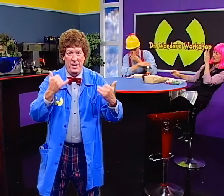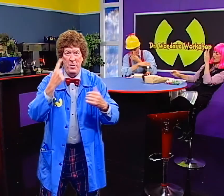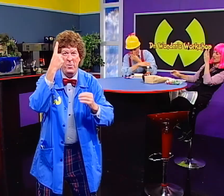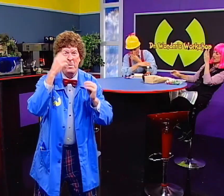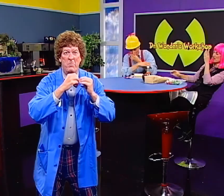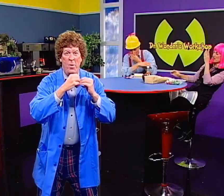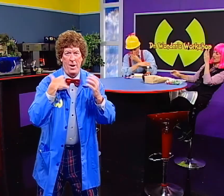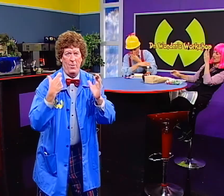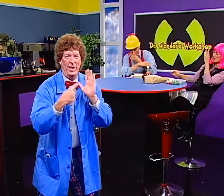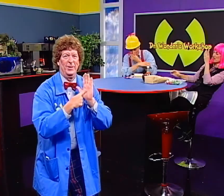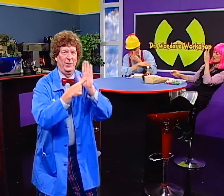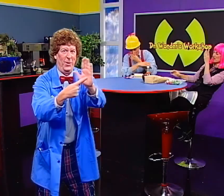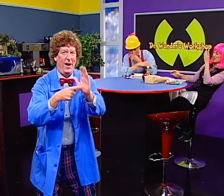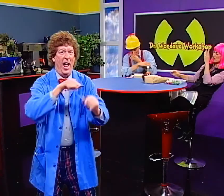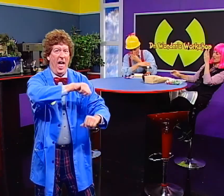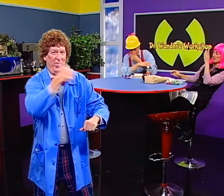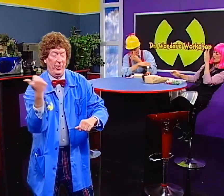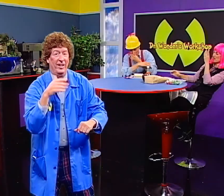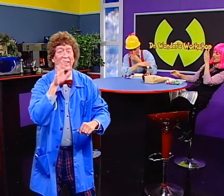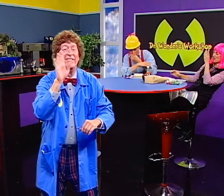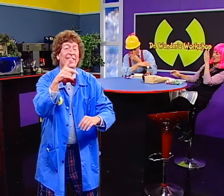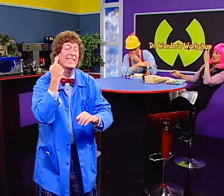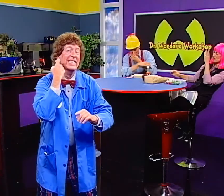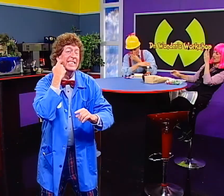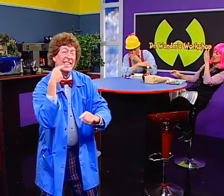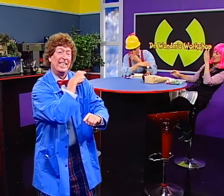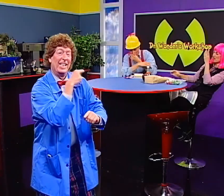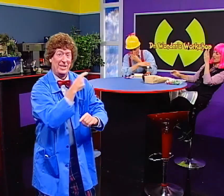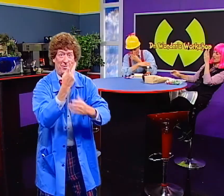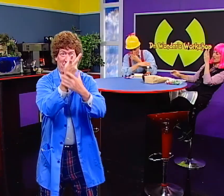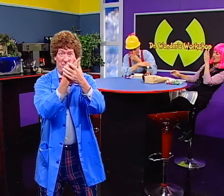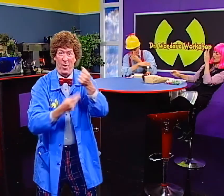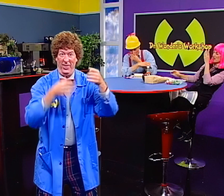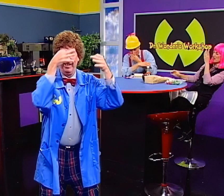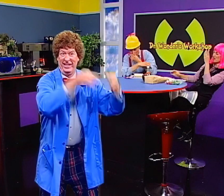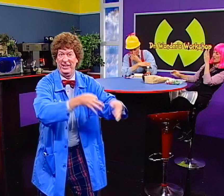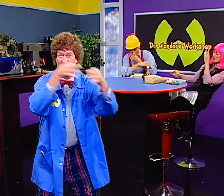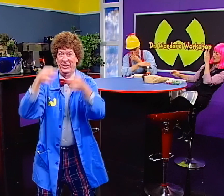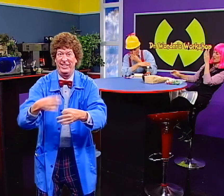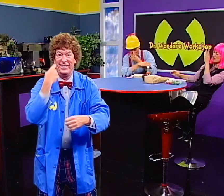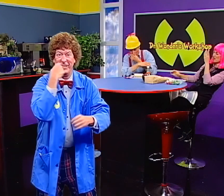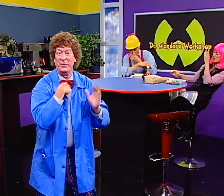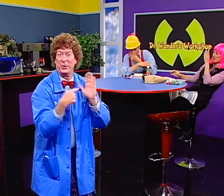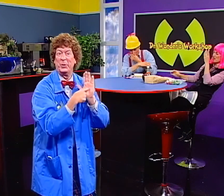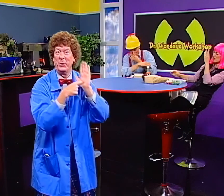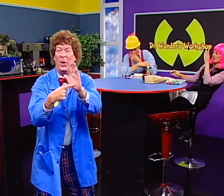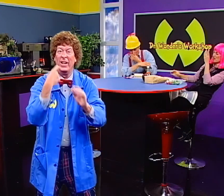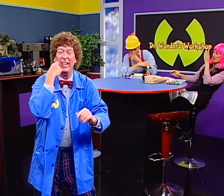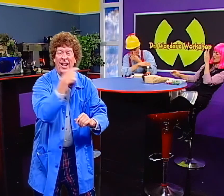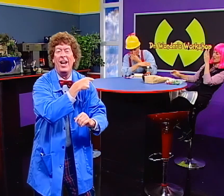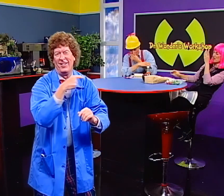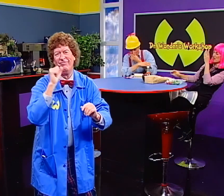HELLO AGAIN. I'VE GOT ONE MORE EXAMPLE TO SHOW YOU. IN THE LAST SEGMENTS, BOTH DECISIONS MADE